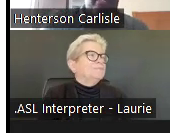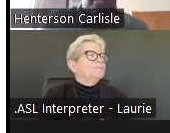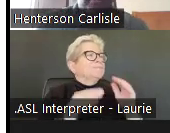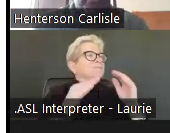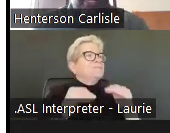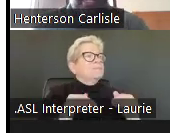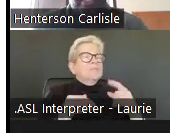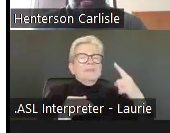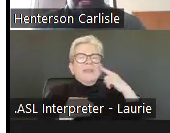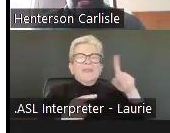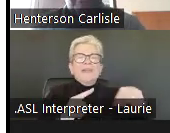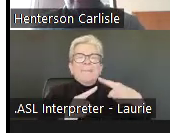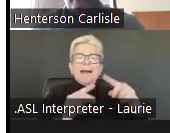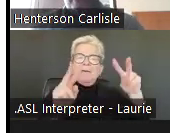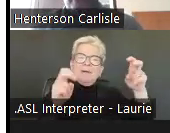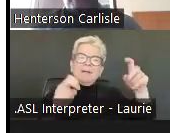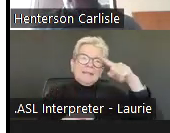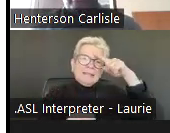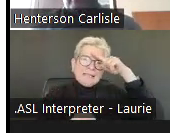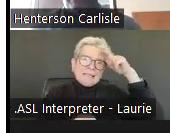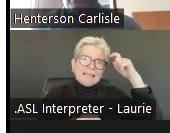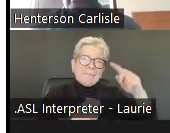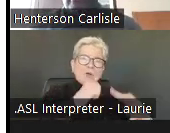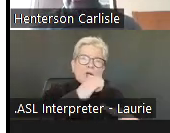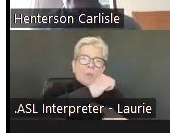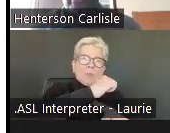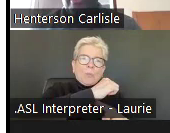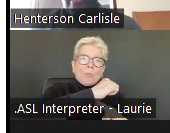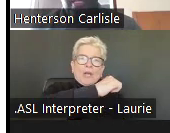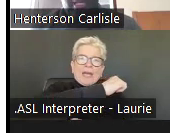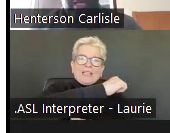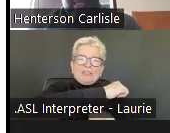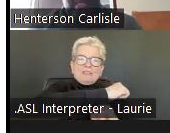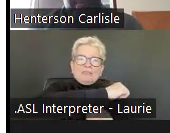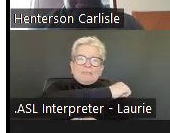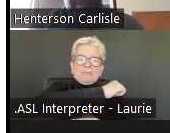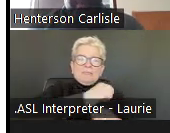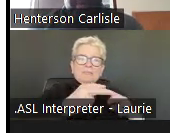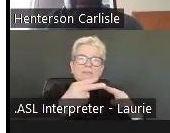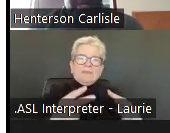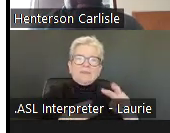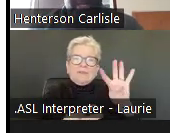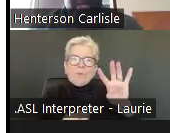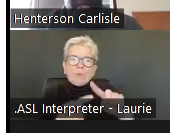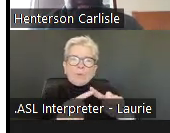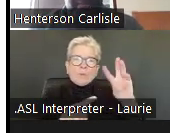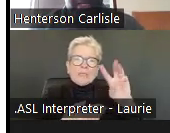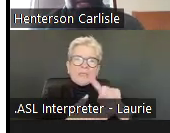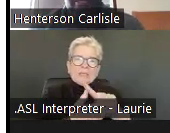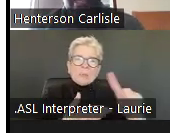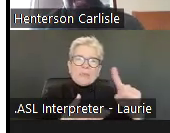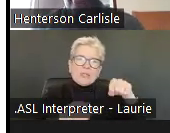summer bridge and we consider Summer Bridge a four to six week type summer program that